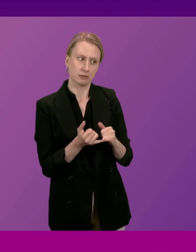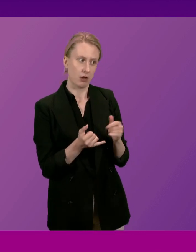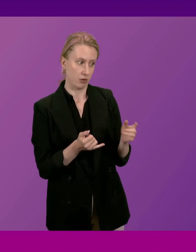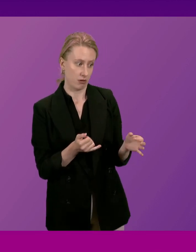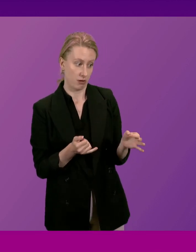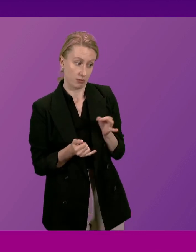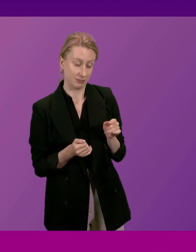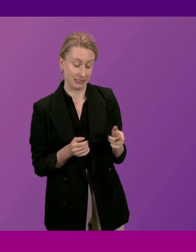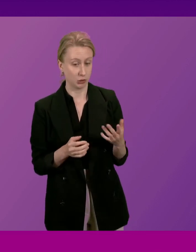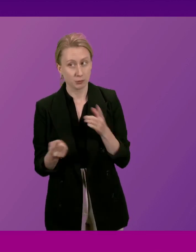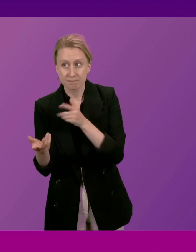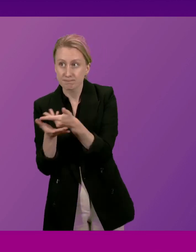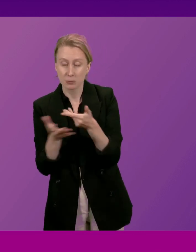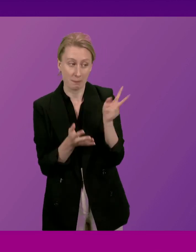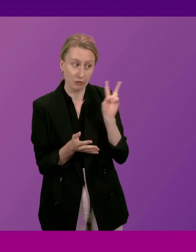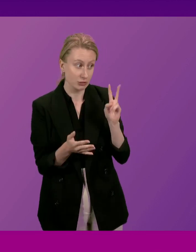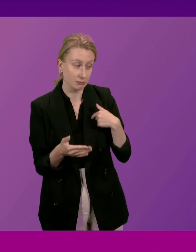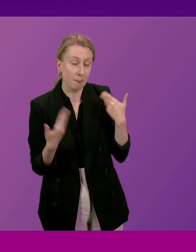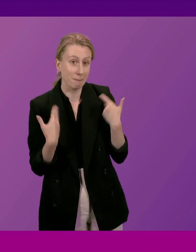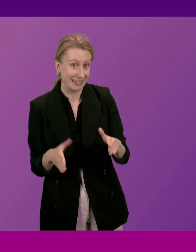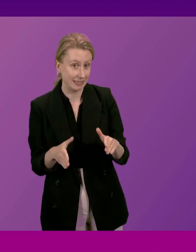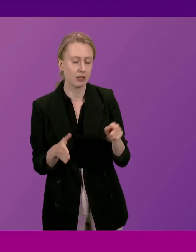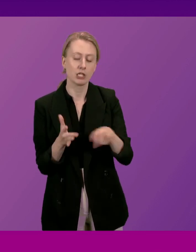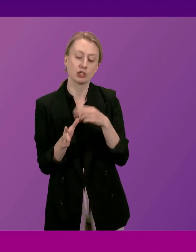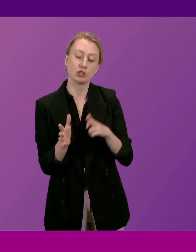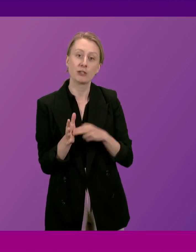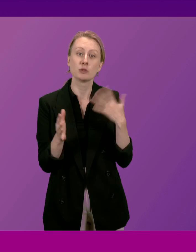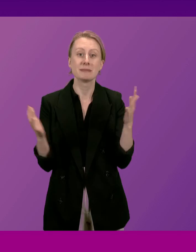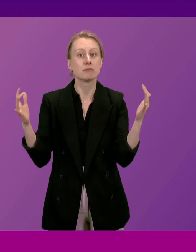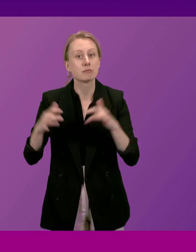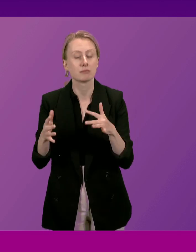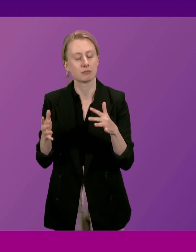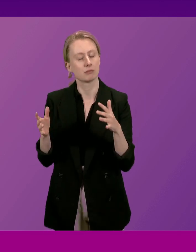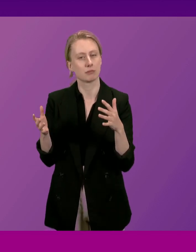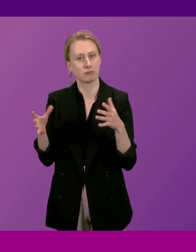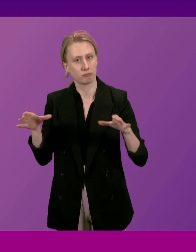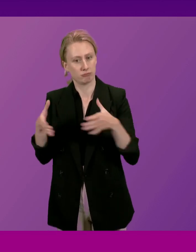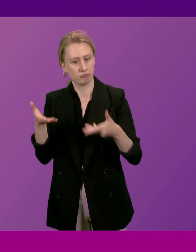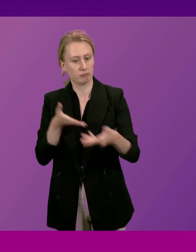what I have done, because in January I convened a gathering, at the instigation of Vicky Donald,